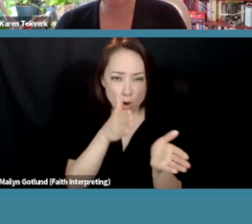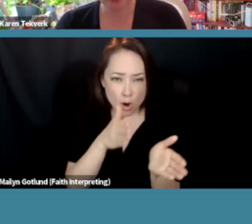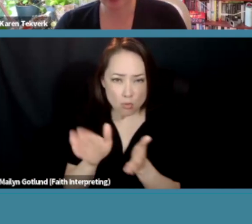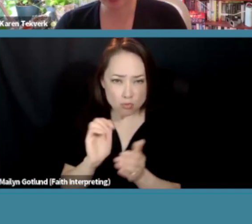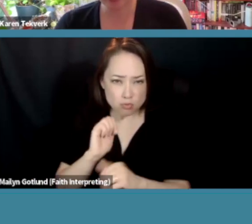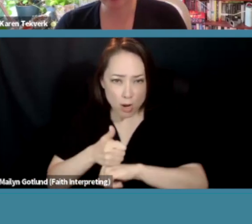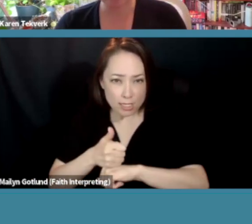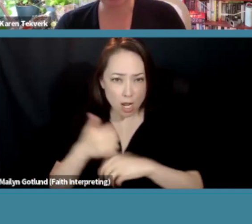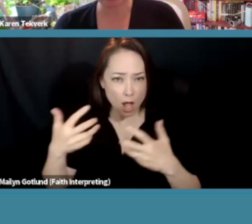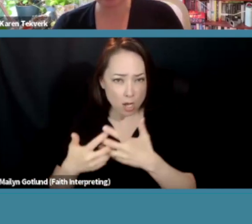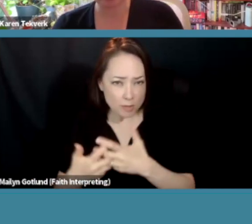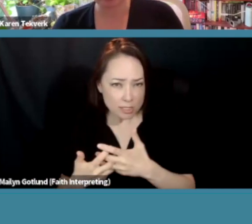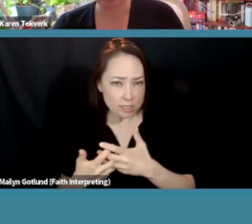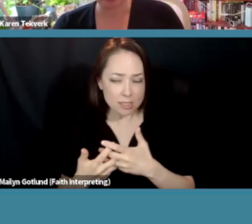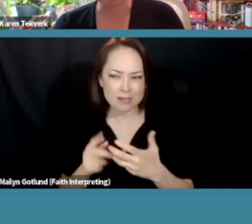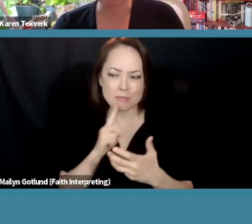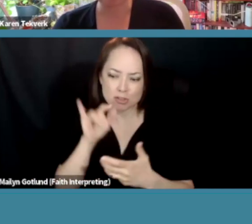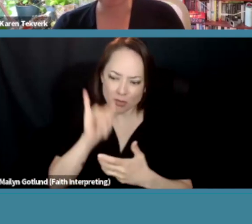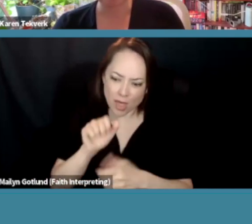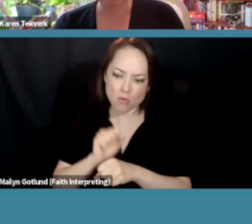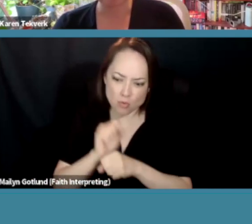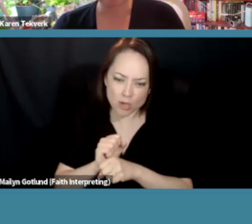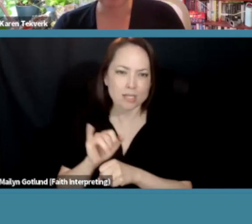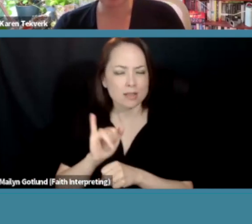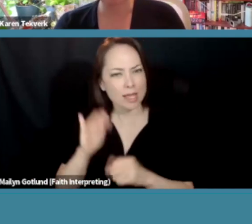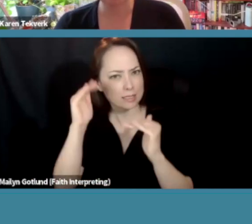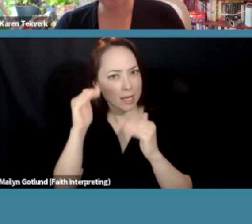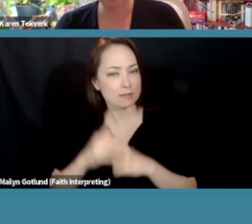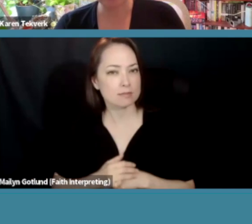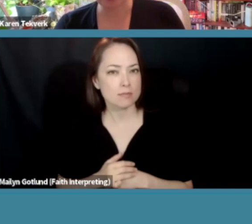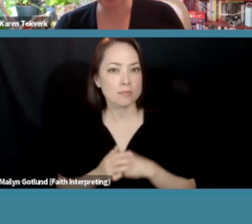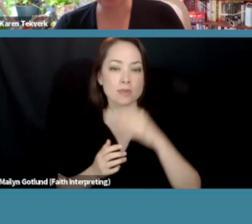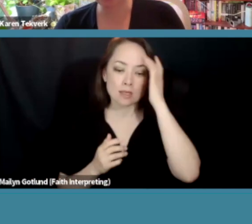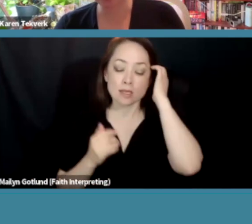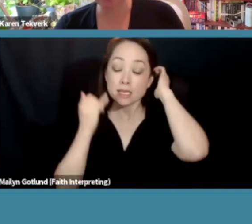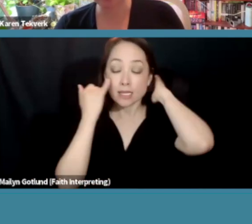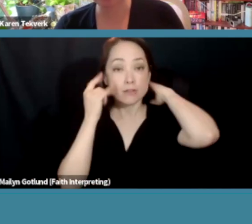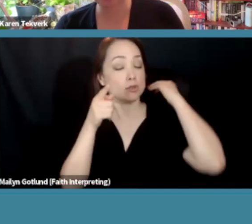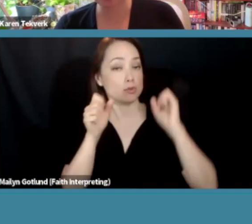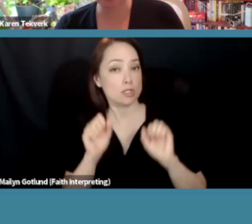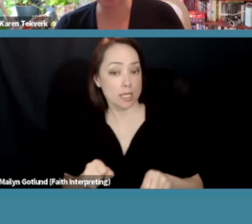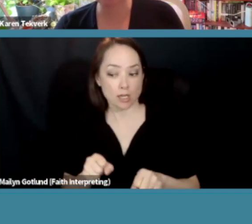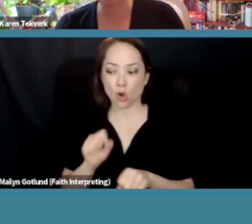to make sure they're working as expected. So if you can, if you're working with somebody, reach out to them